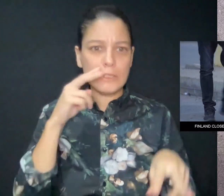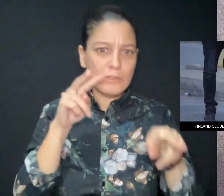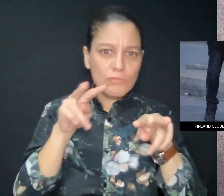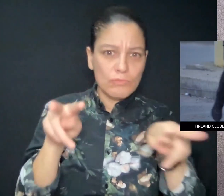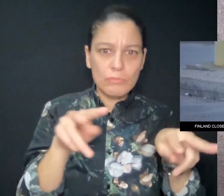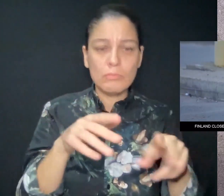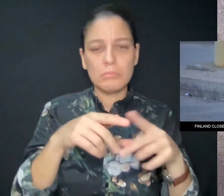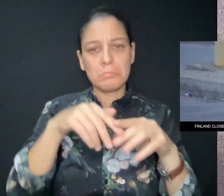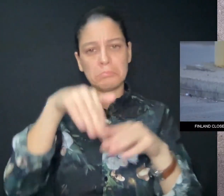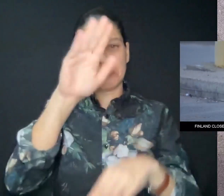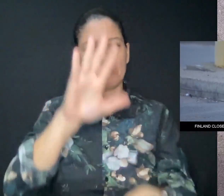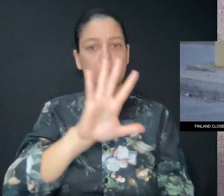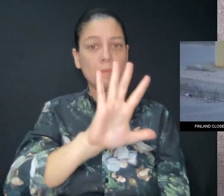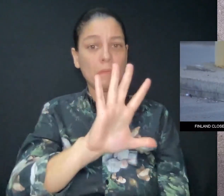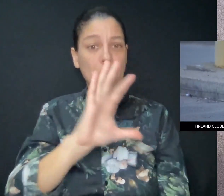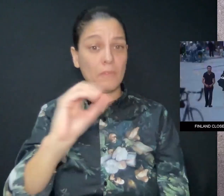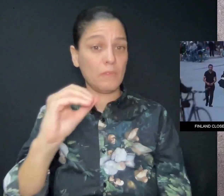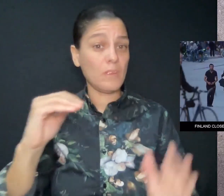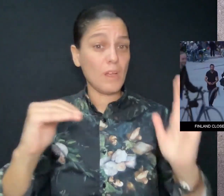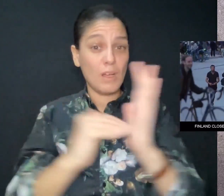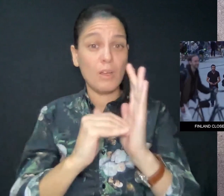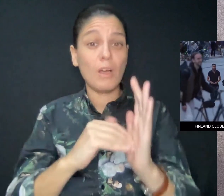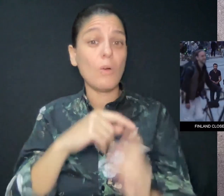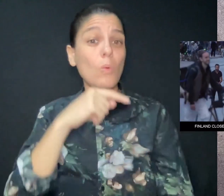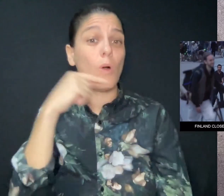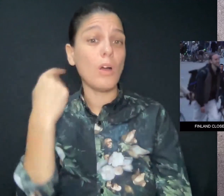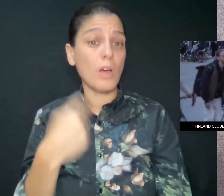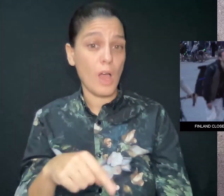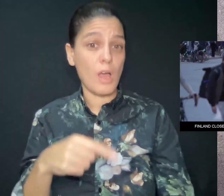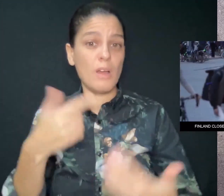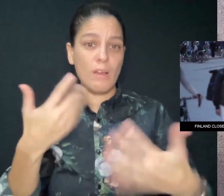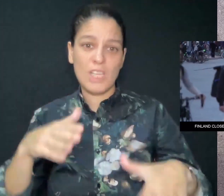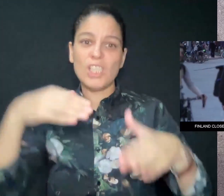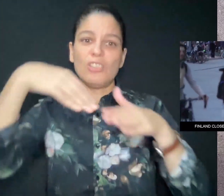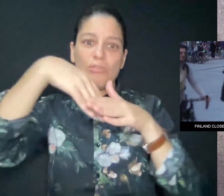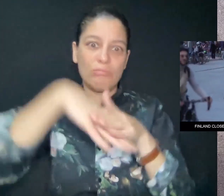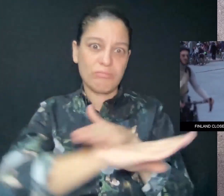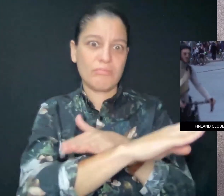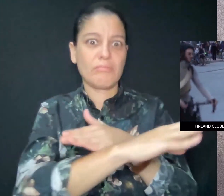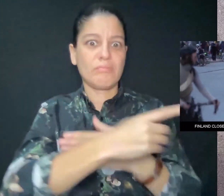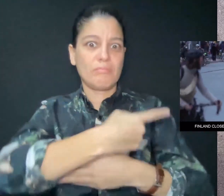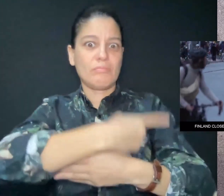Finland's border guard said that more than 50,000 Russians have entered via the land